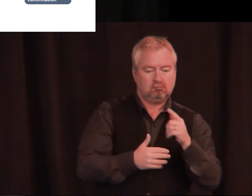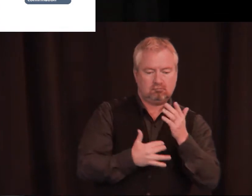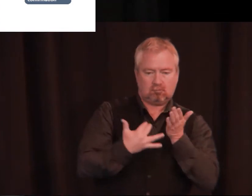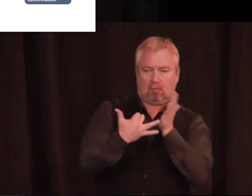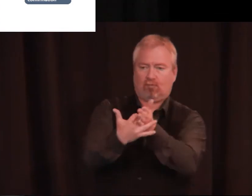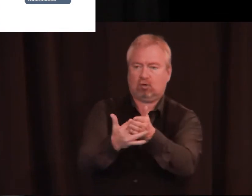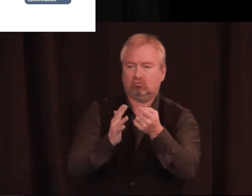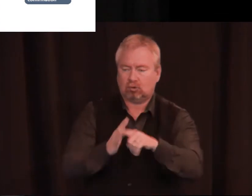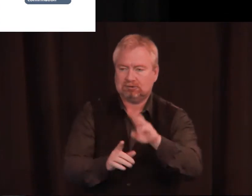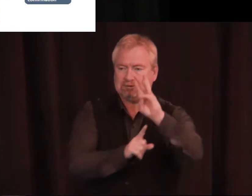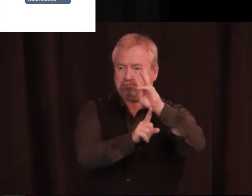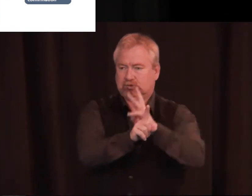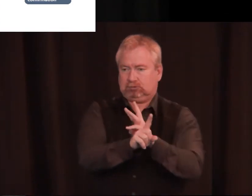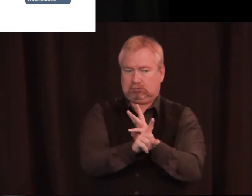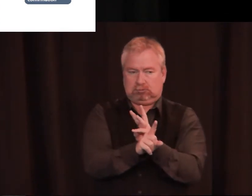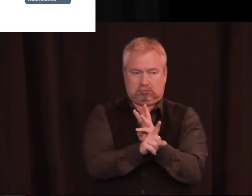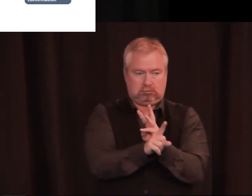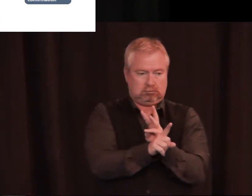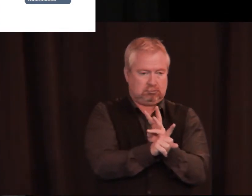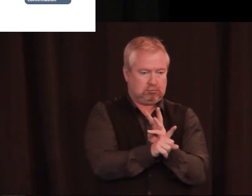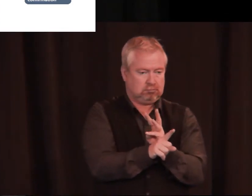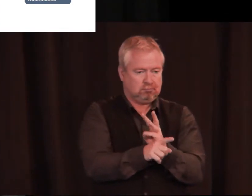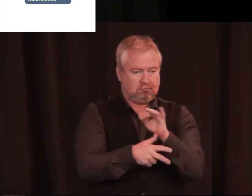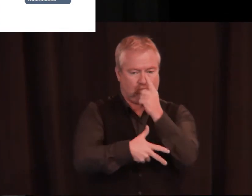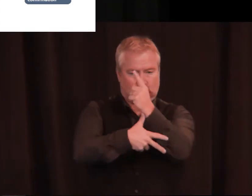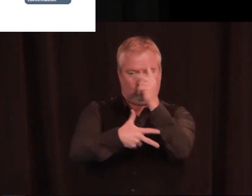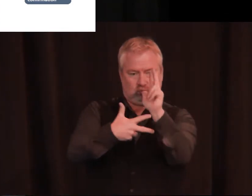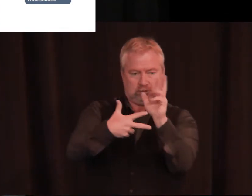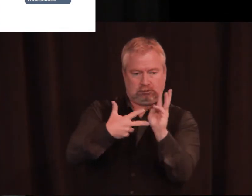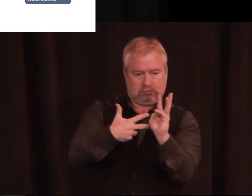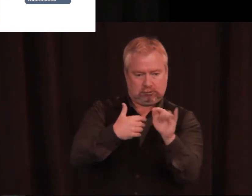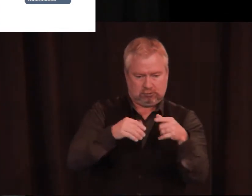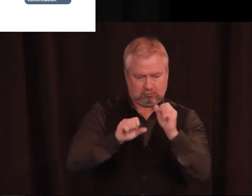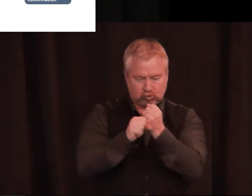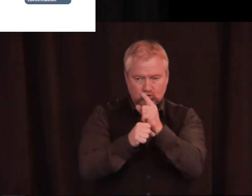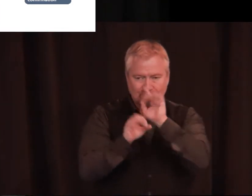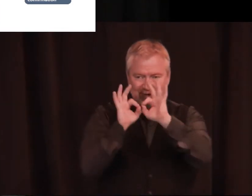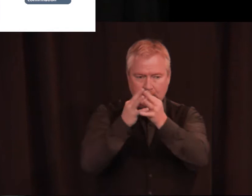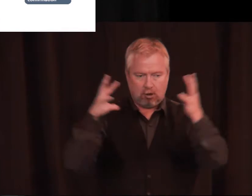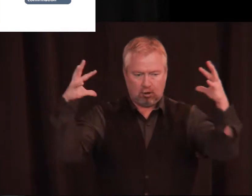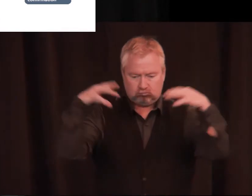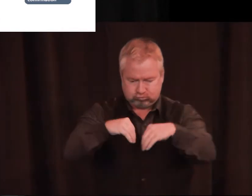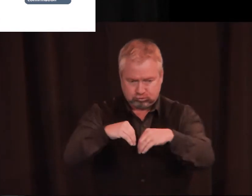We want the early intervention to be family-centered and preferably in the home.